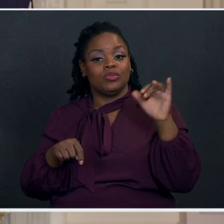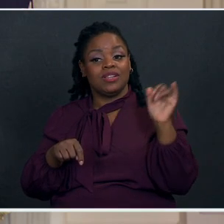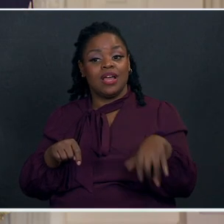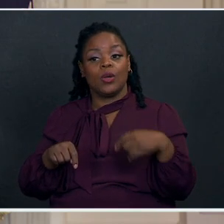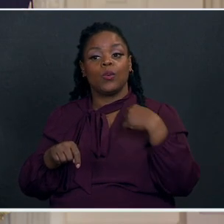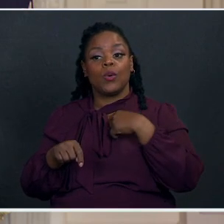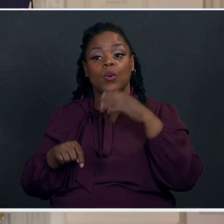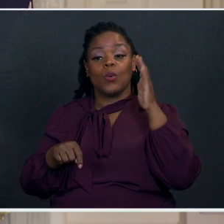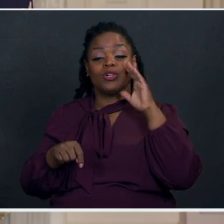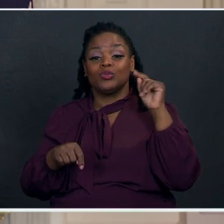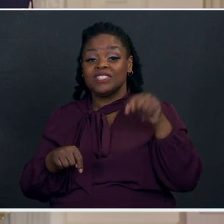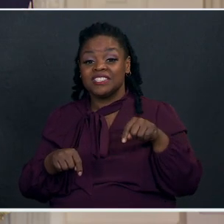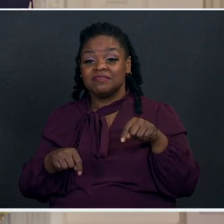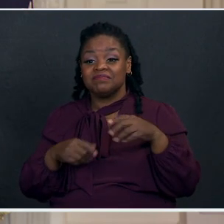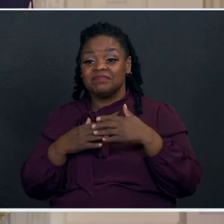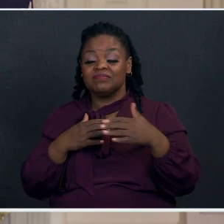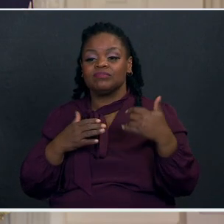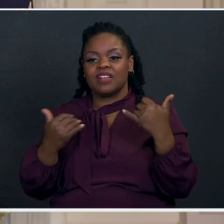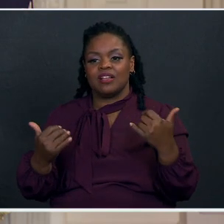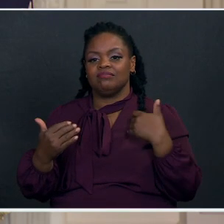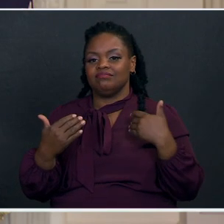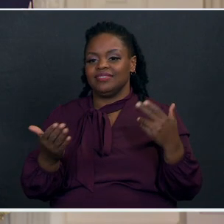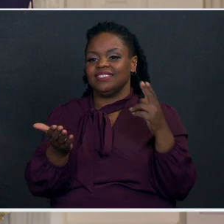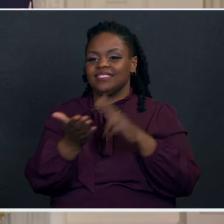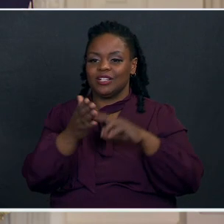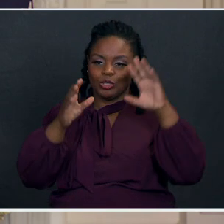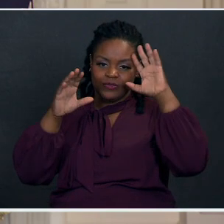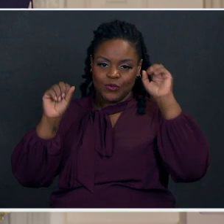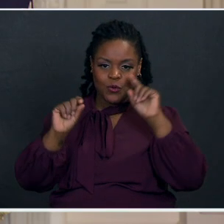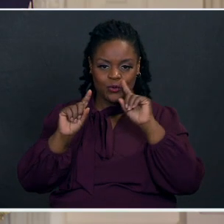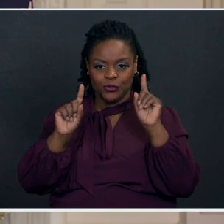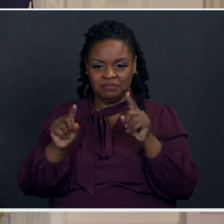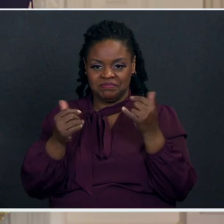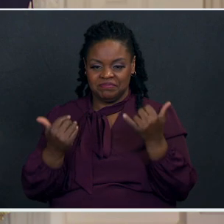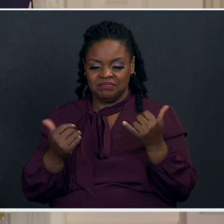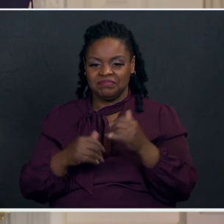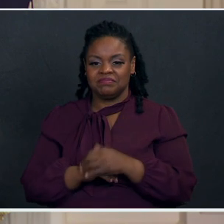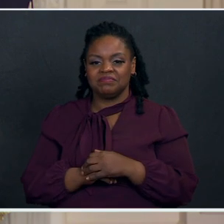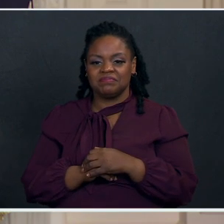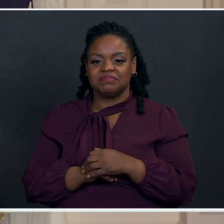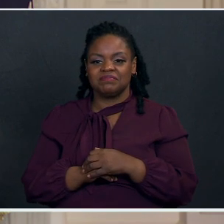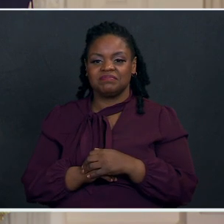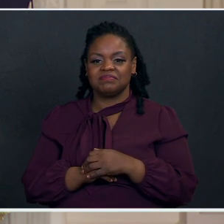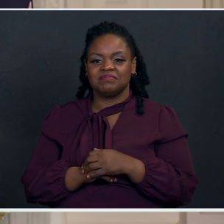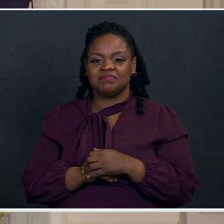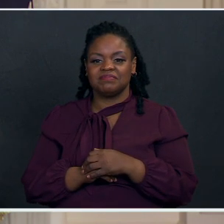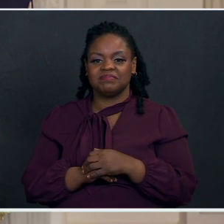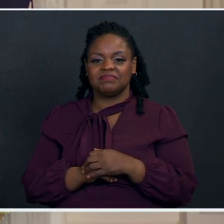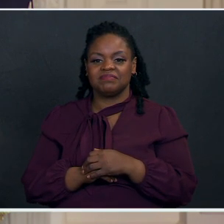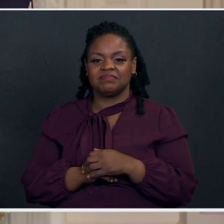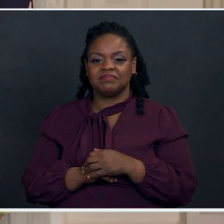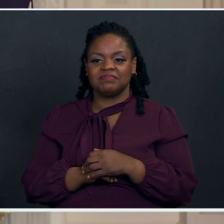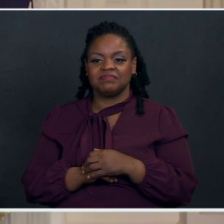I'm now going to sign the executive order to meet the climate crisis with American jobs and American ingenuity. And I want to thank you all.